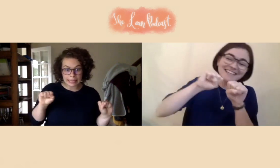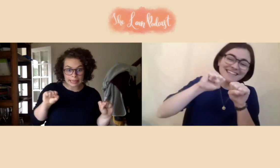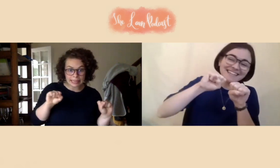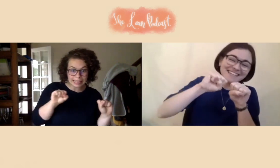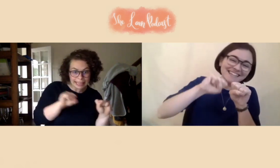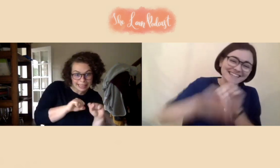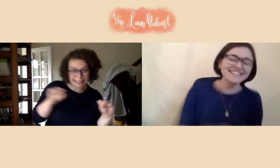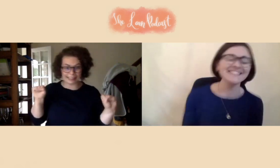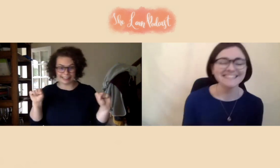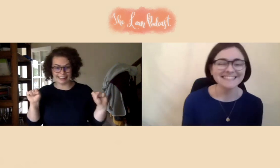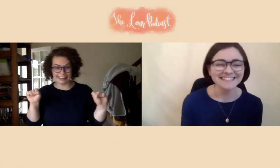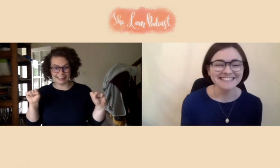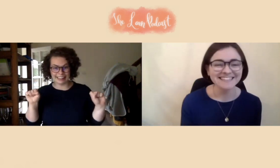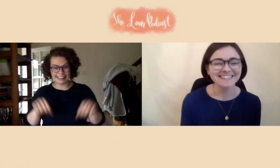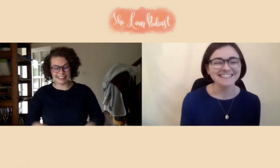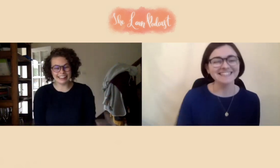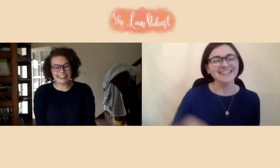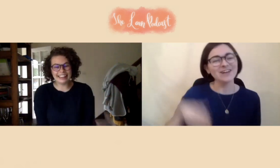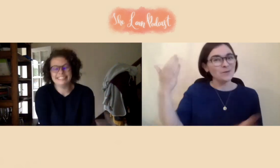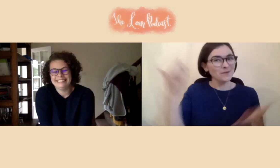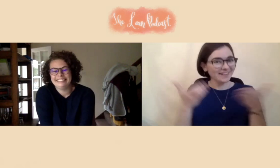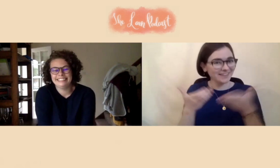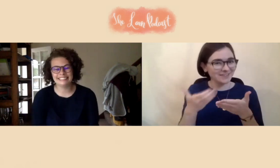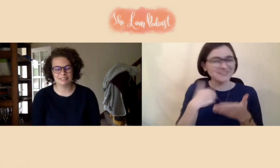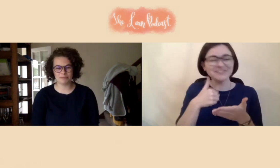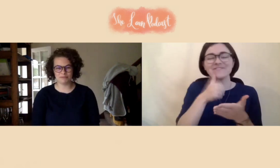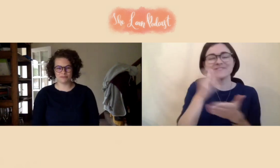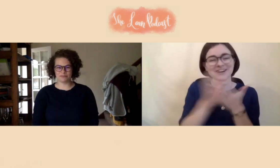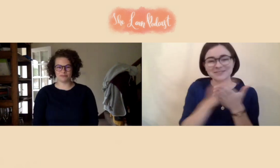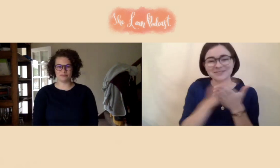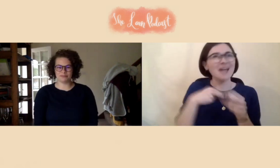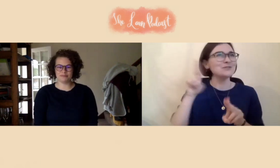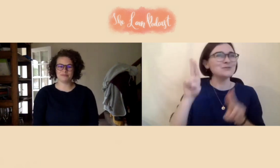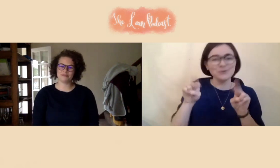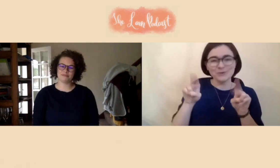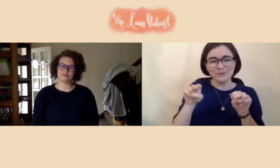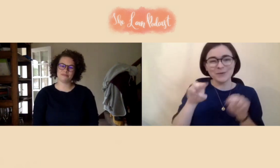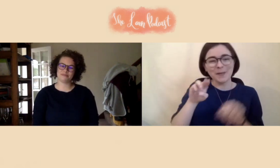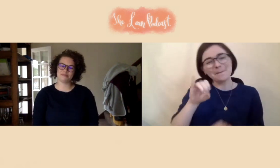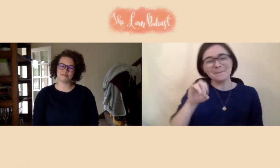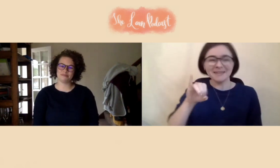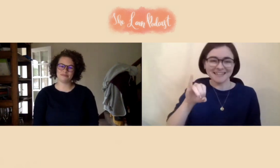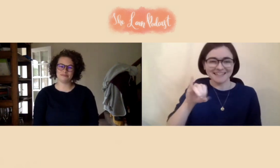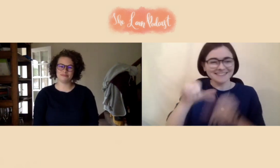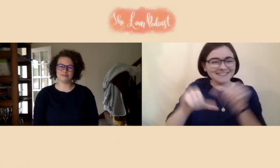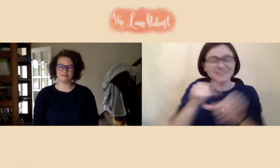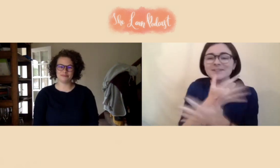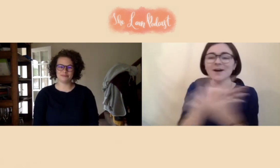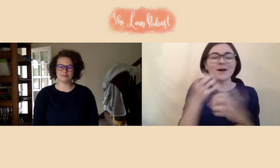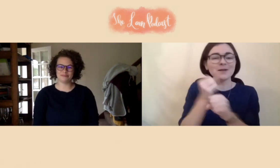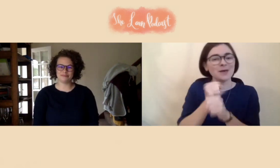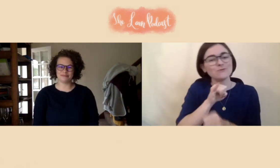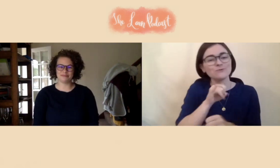Welcome to the first installment in our brand new mini series all about remote interpreting. How exciting!